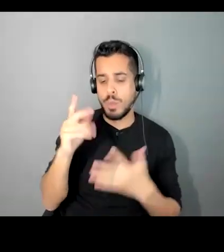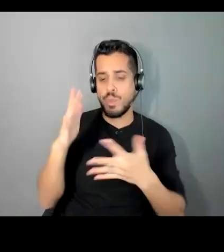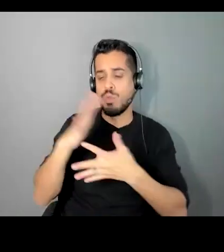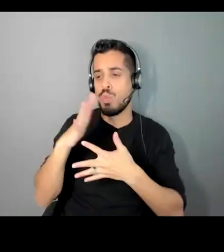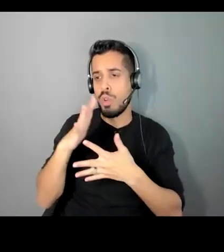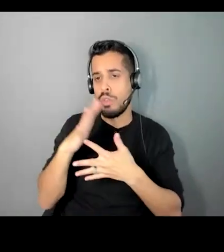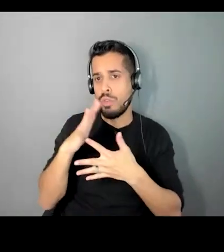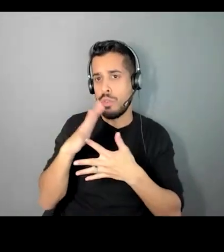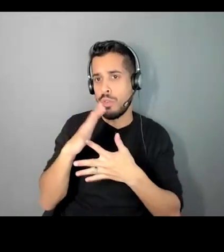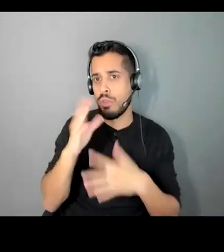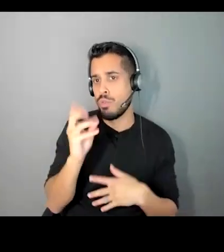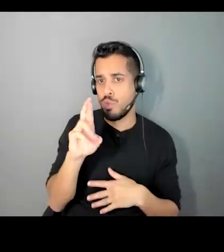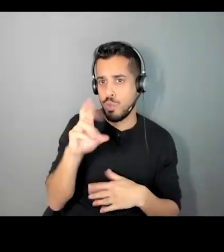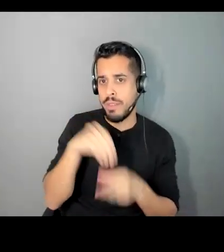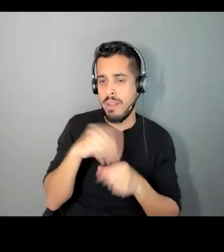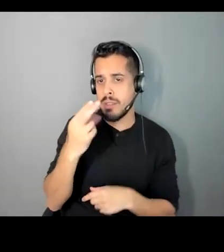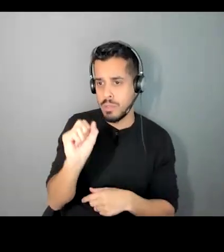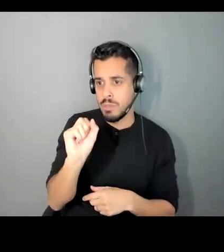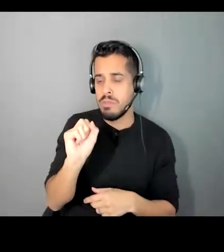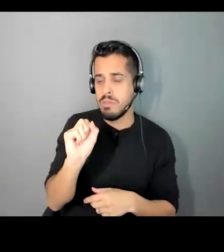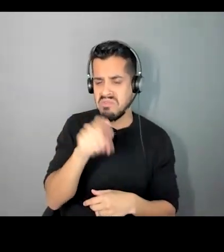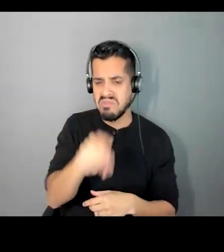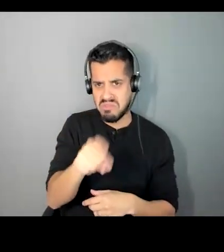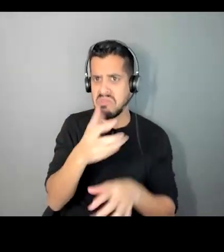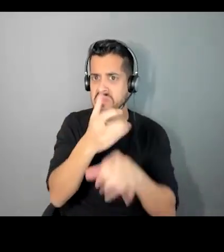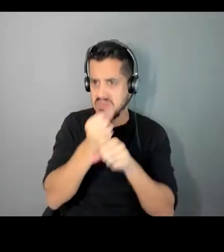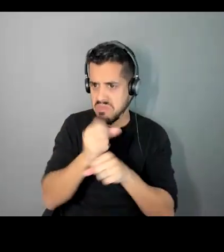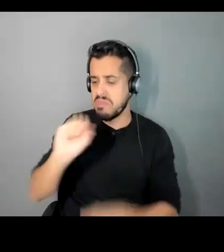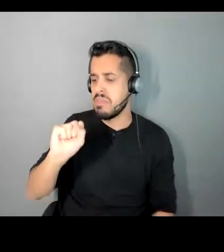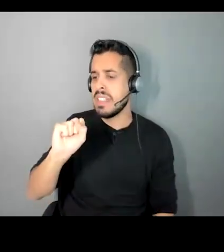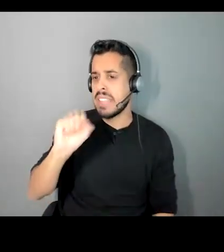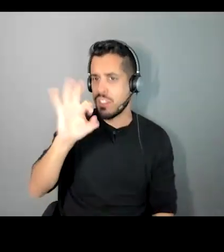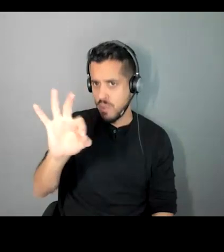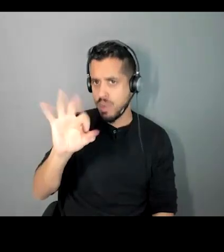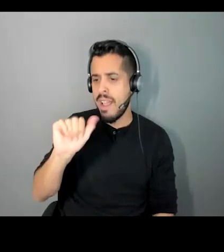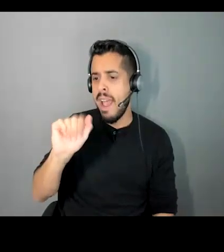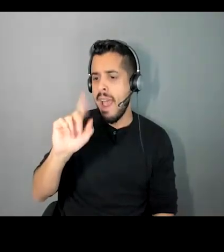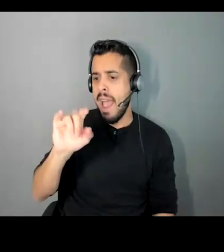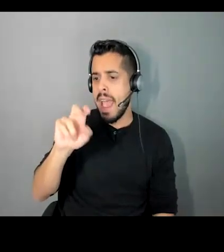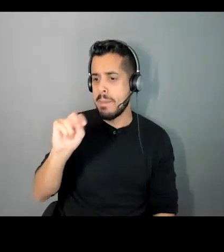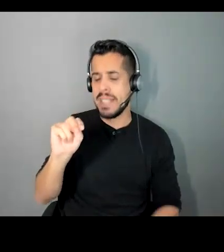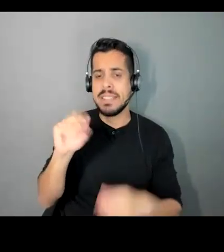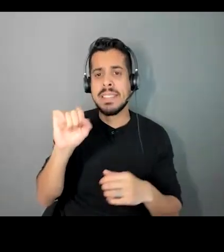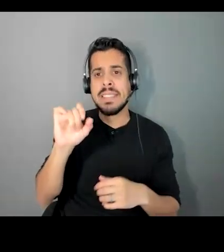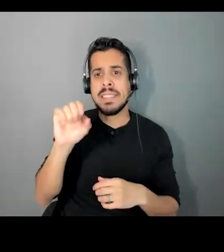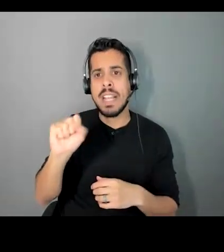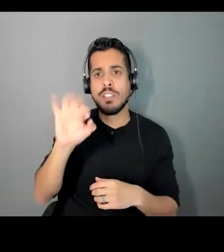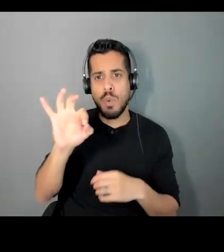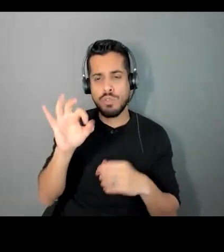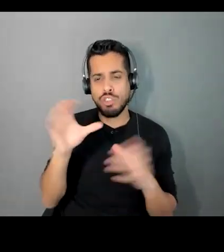Um... and, uh... he ended up getting his Salesforce admin certification. He was literally the youngest totally blind person in the world